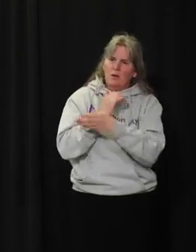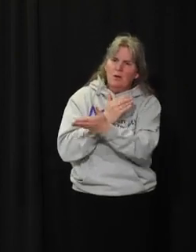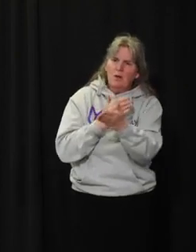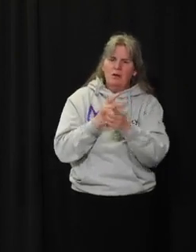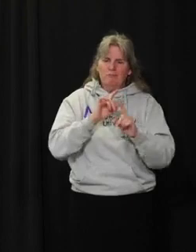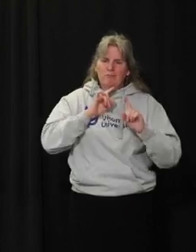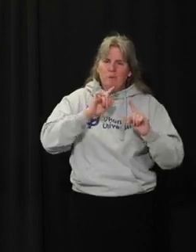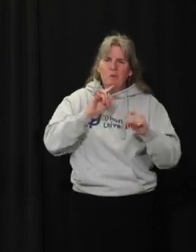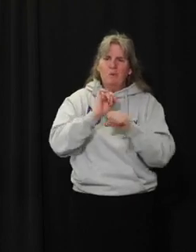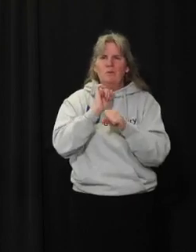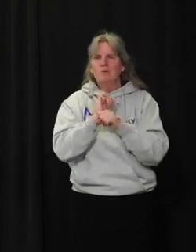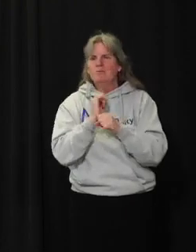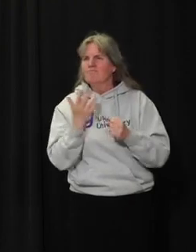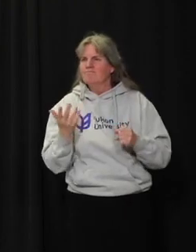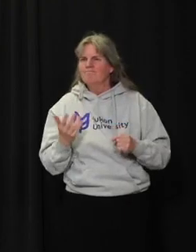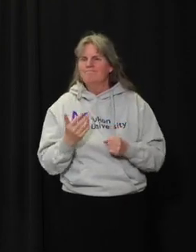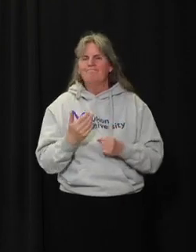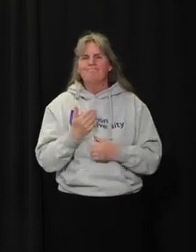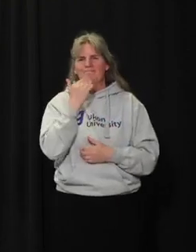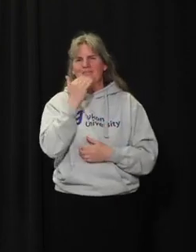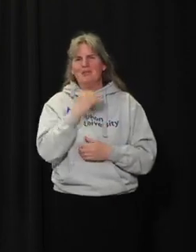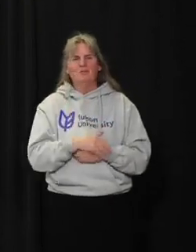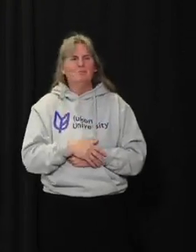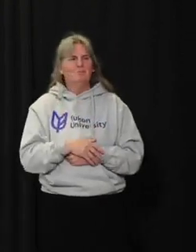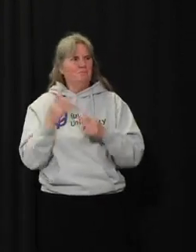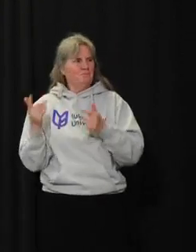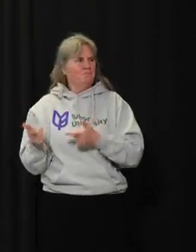thank you for all that you do. With that, I will pass it on to